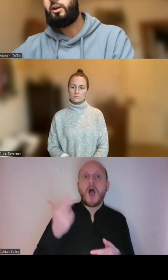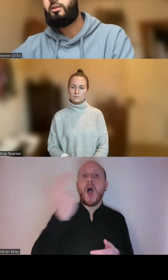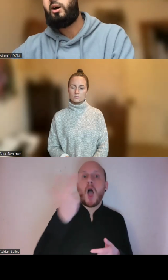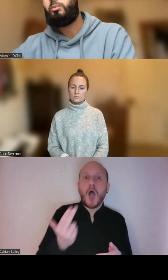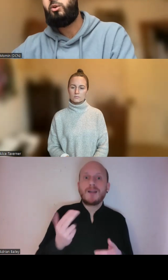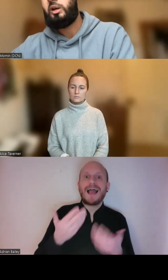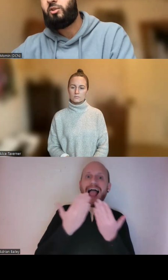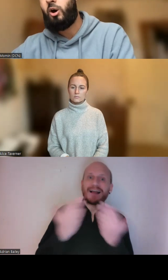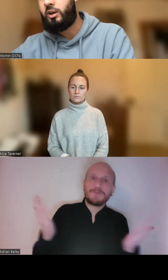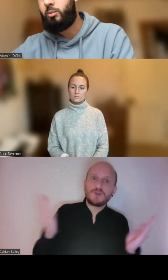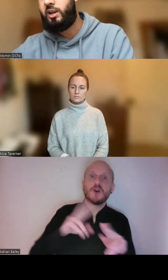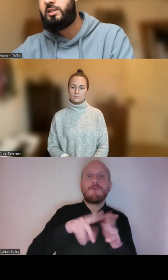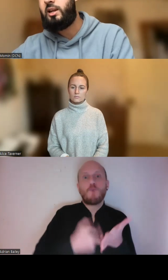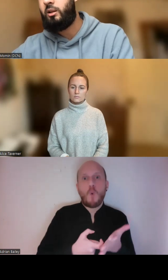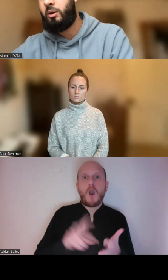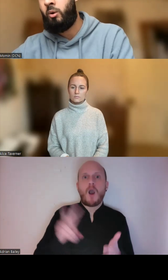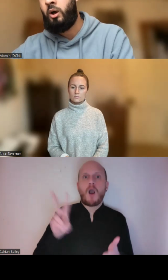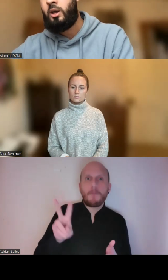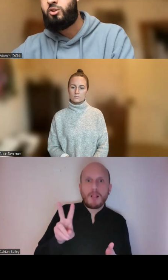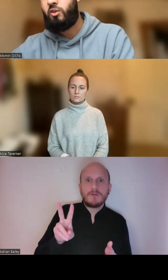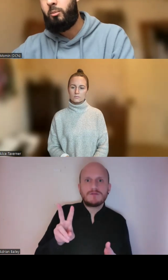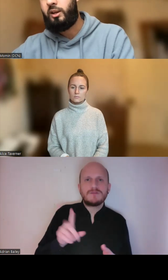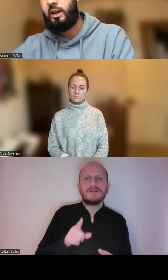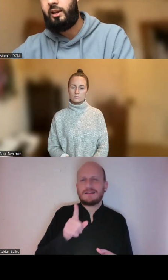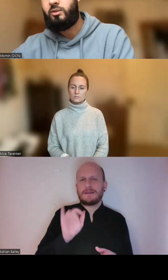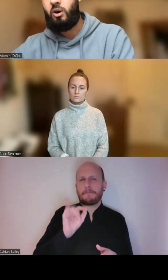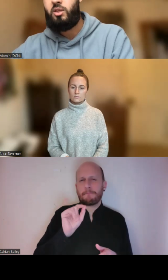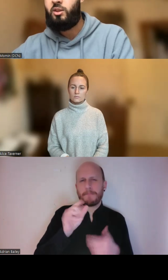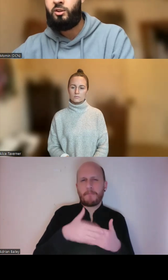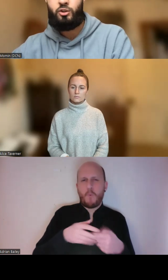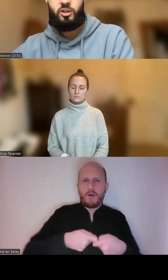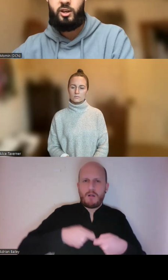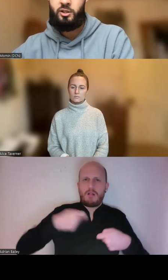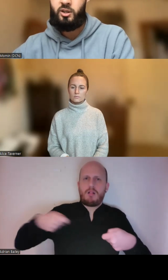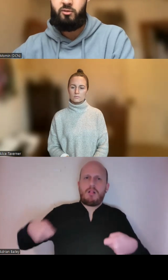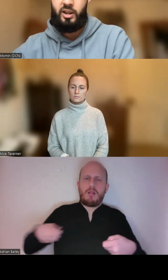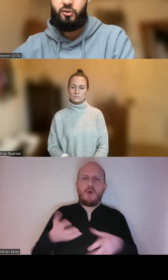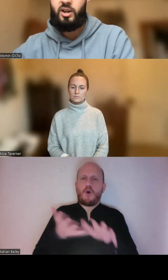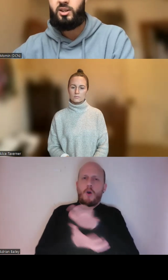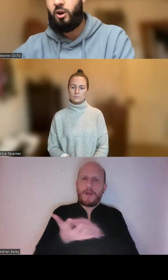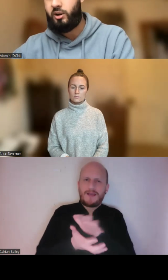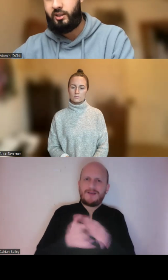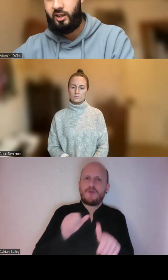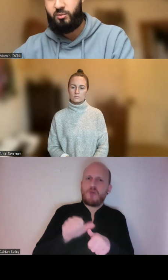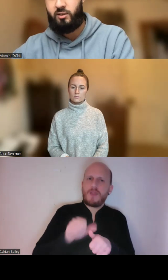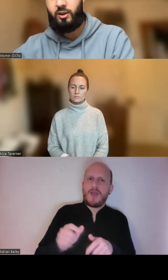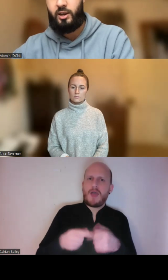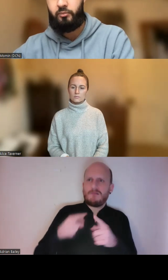That would be a way of targeting, but it is a little bit more so complicated rather than just searching for an interest in targeting that specifically.